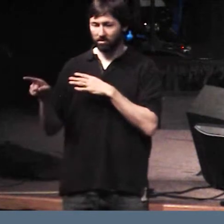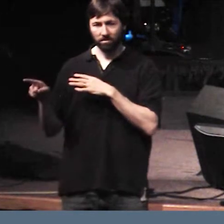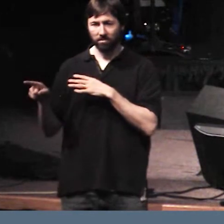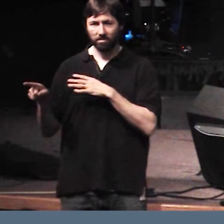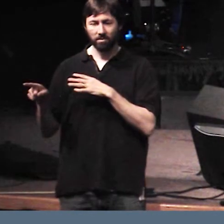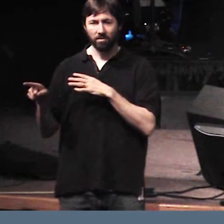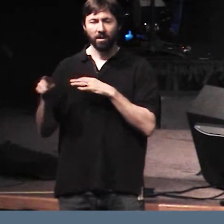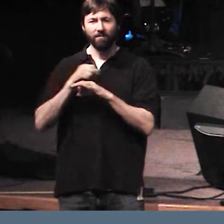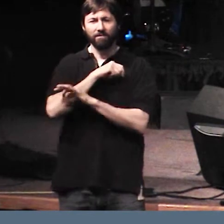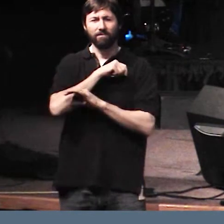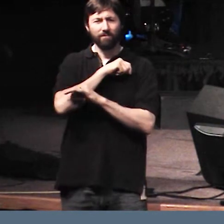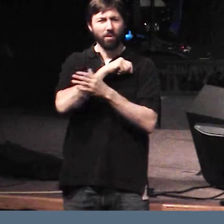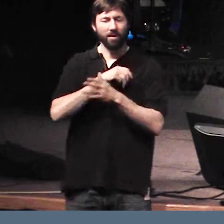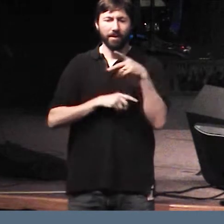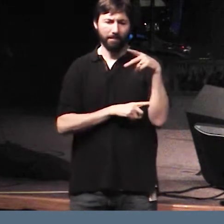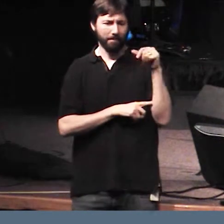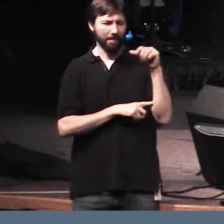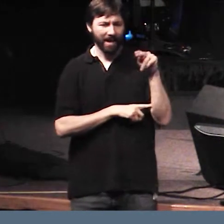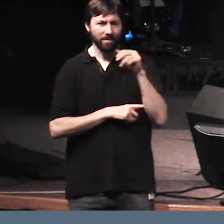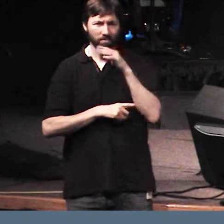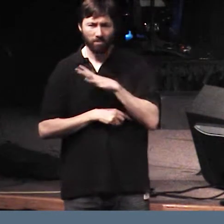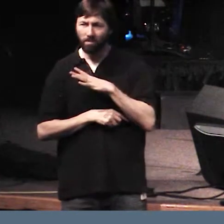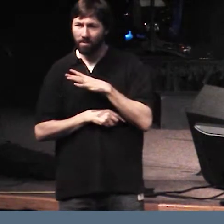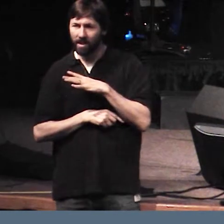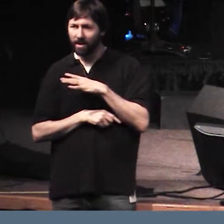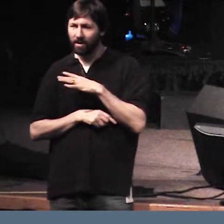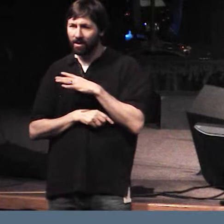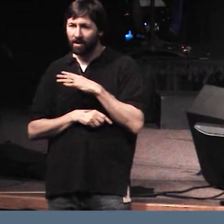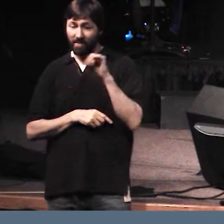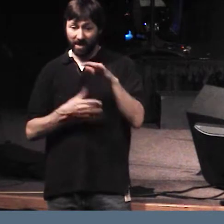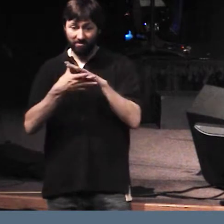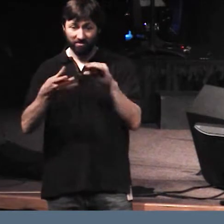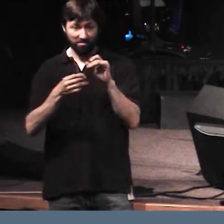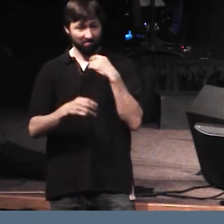foreigner, a pagan woman and that's maybe this story if I had one story tell you that